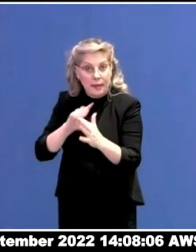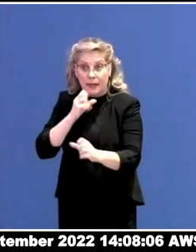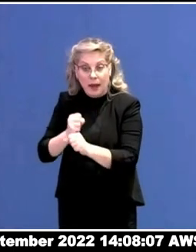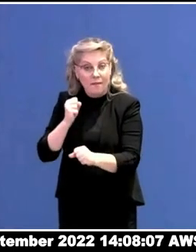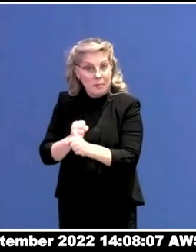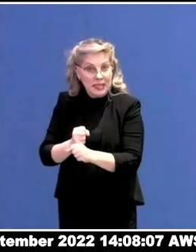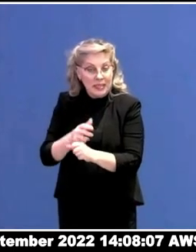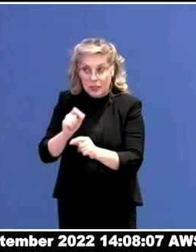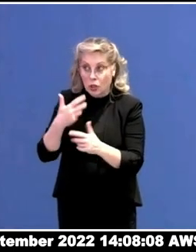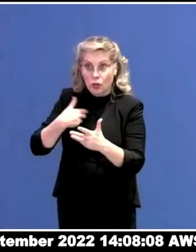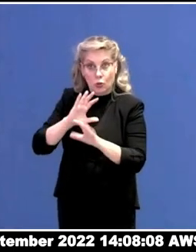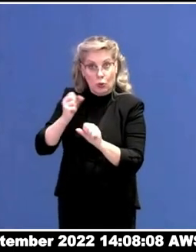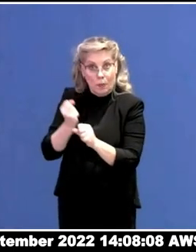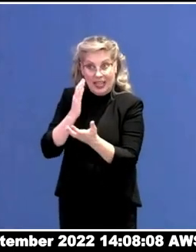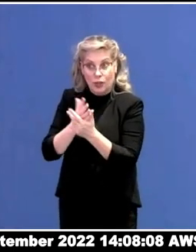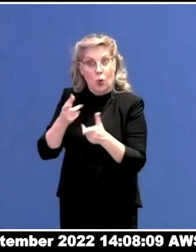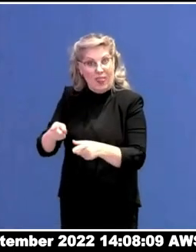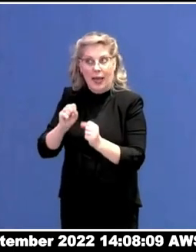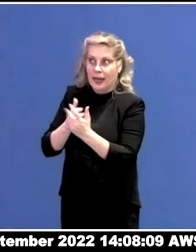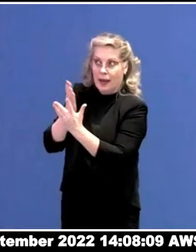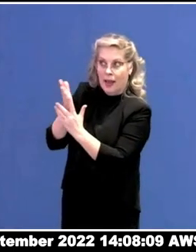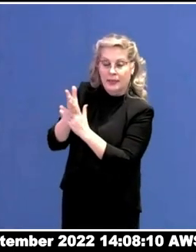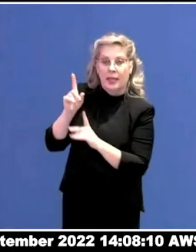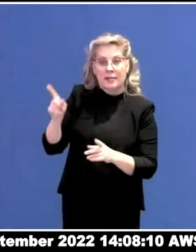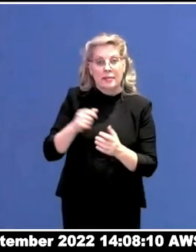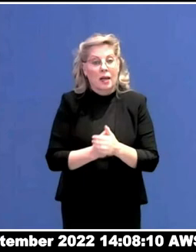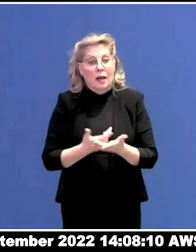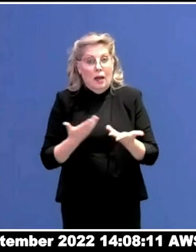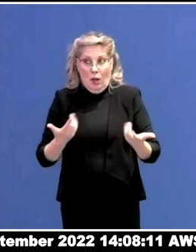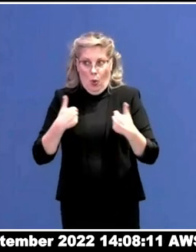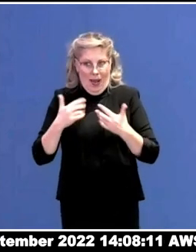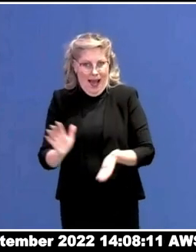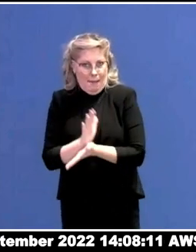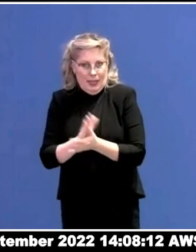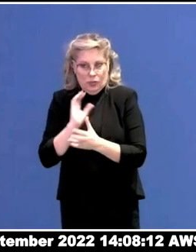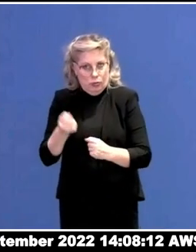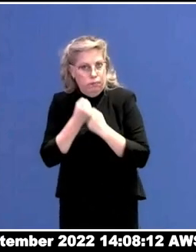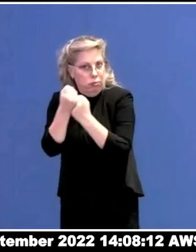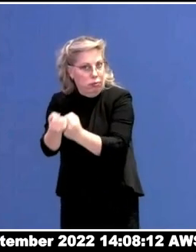Now, training alone is not going to change the whole landscape. But training is a very important part of it.